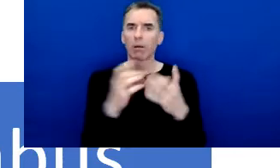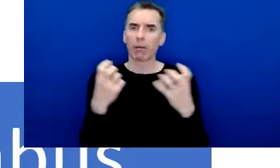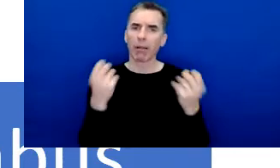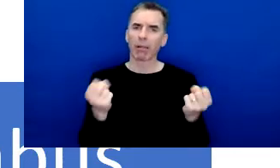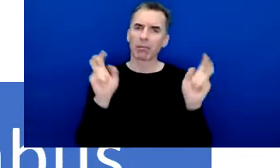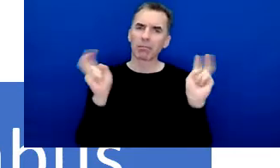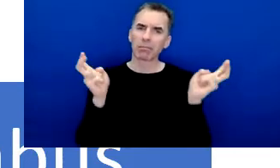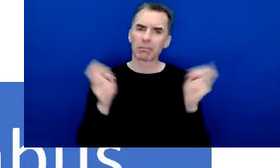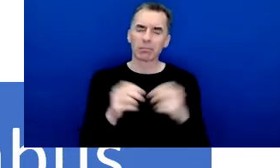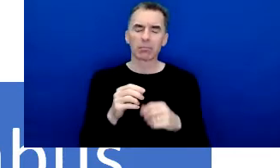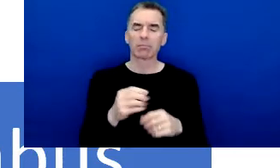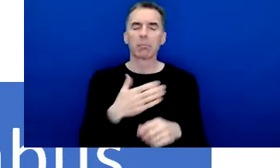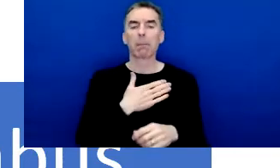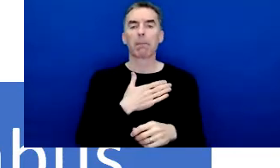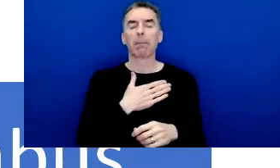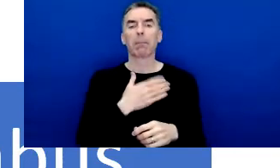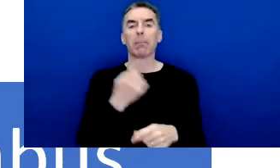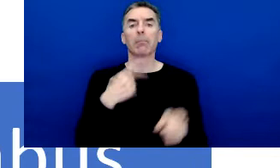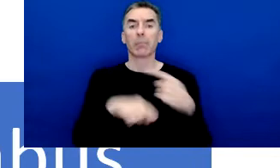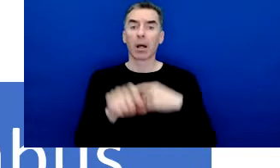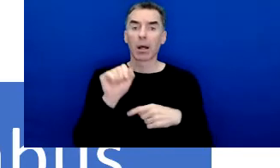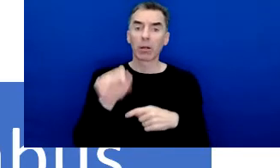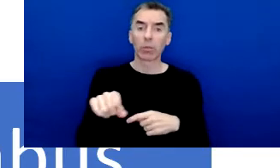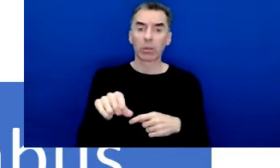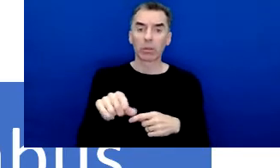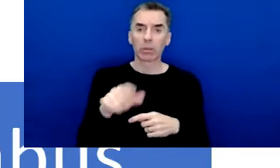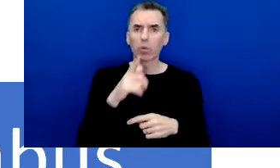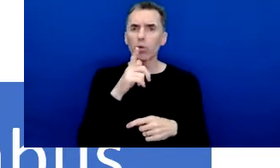but my question to them is usually who's the class for